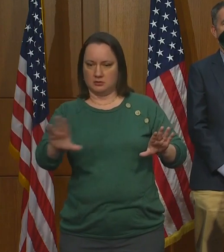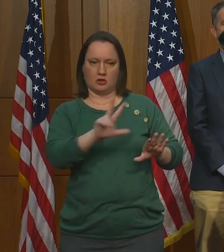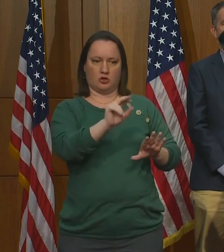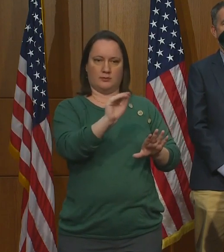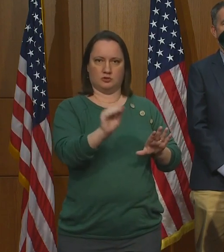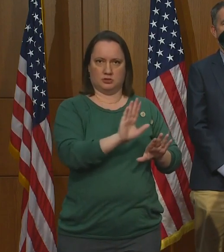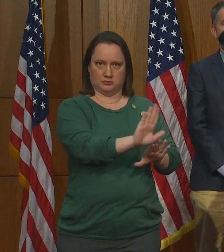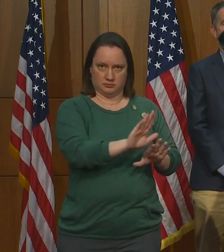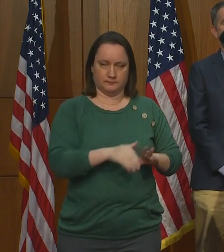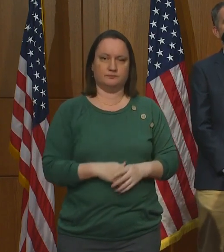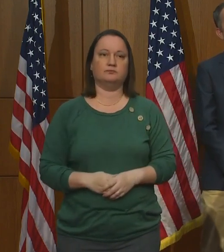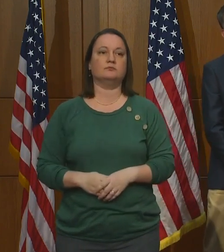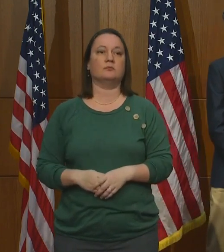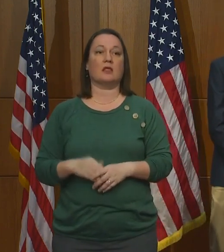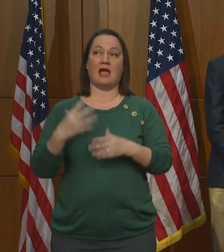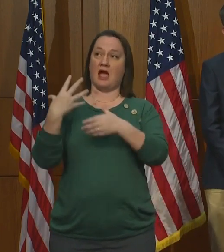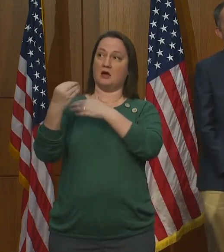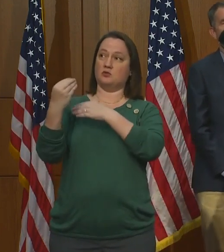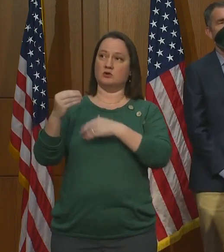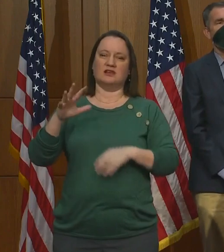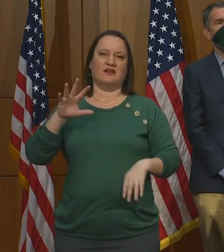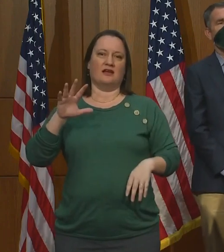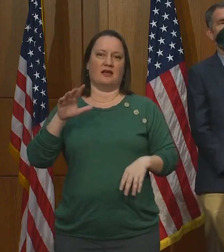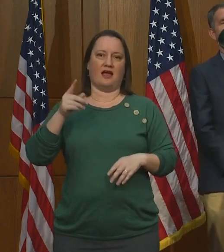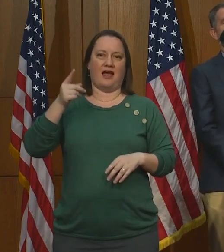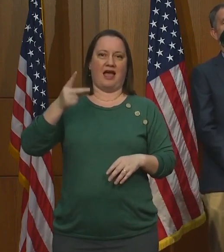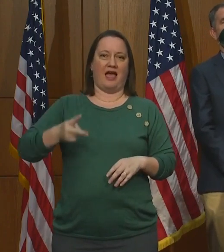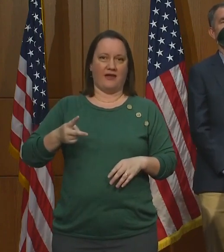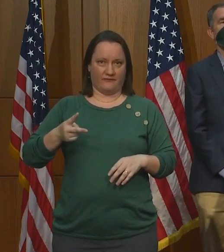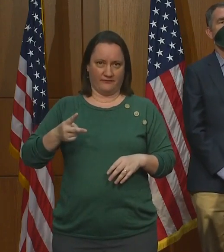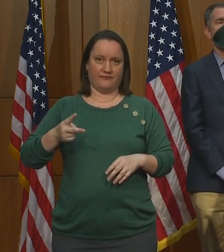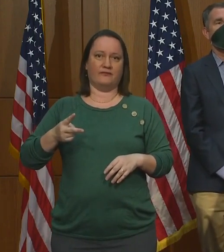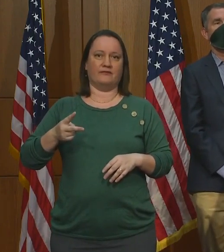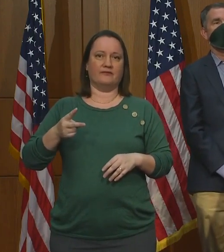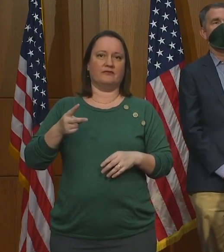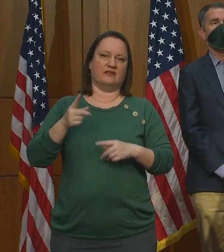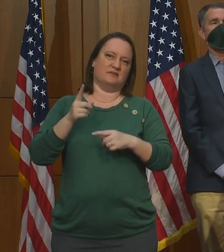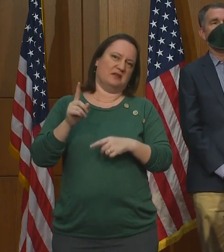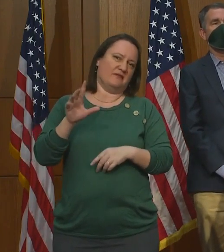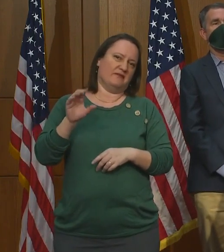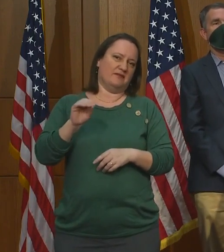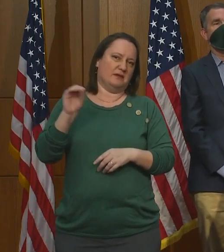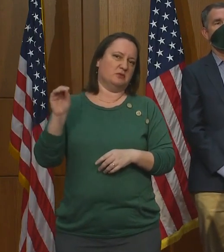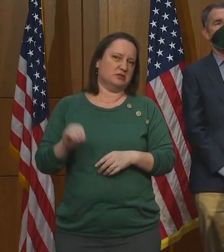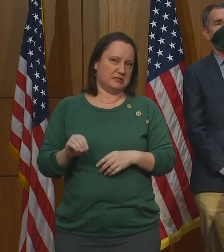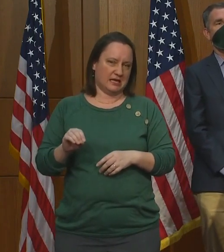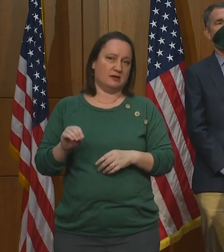CAPACITY LIMIT AND YOU ALL KNOW HOW TO STRUCTURE THAT. OUTDOORS